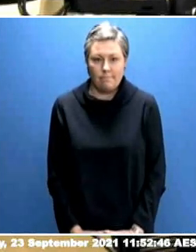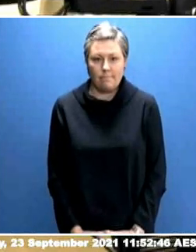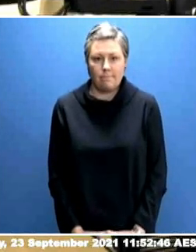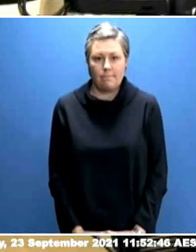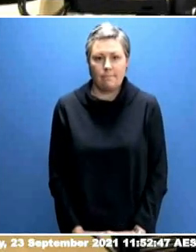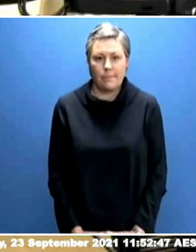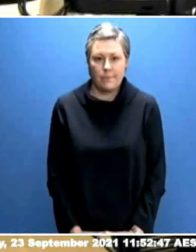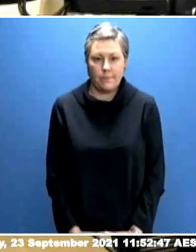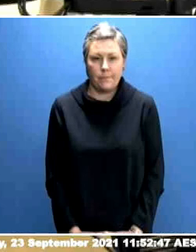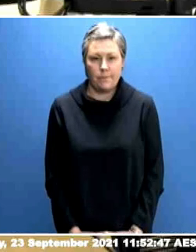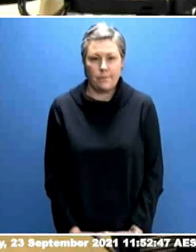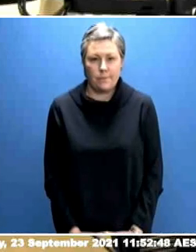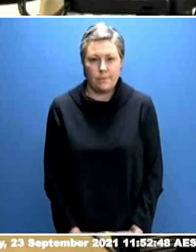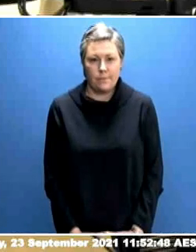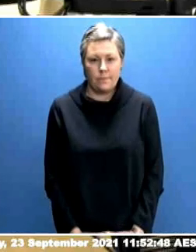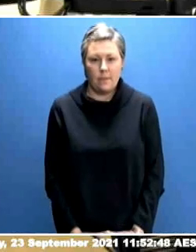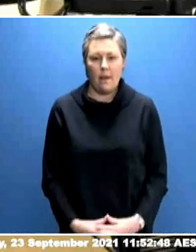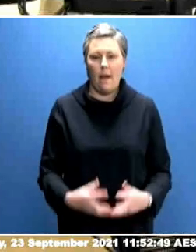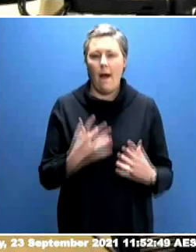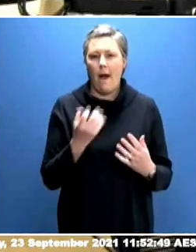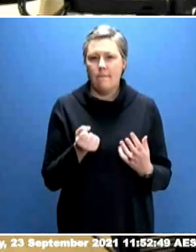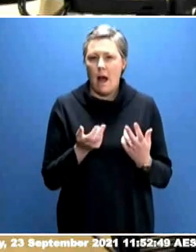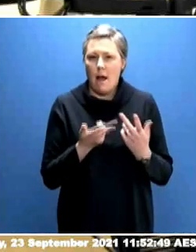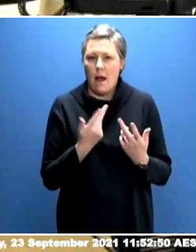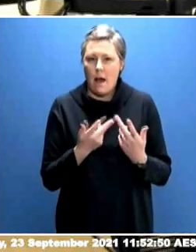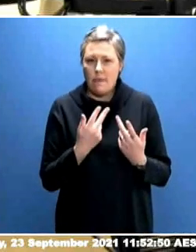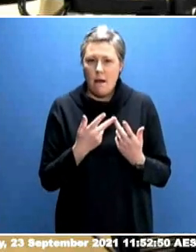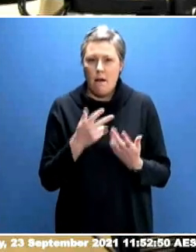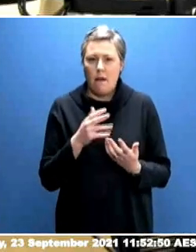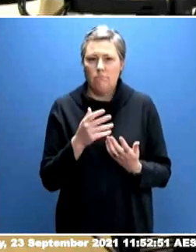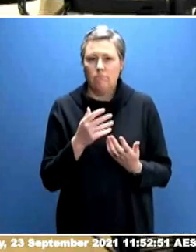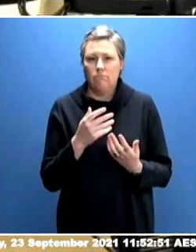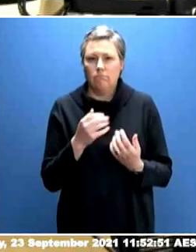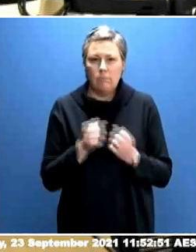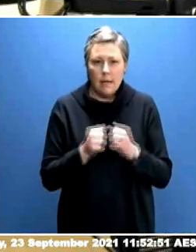there are some other ancillary documents and materials relevant to this aspect